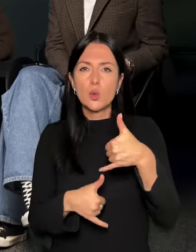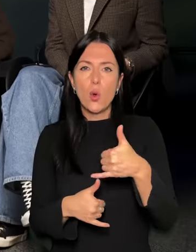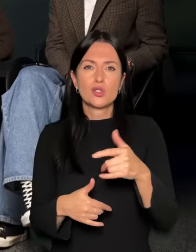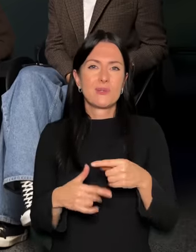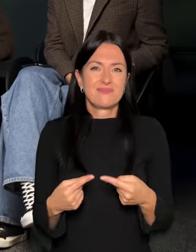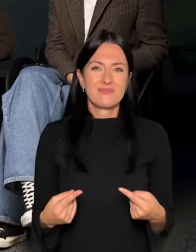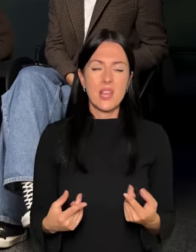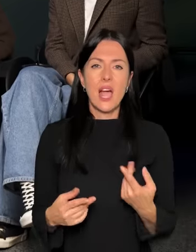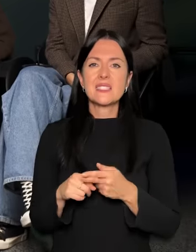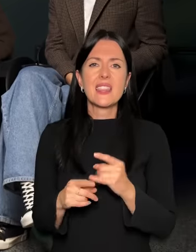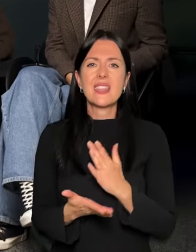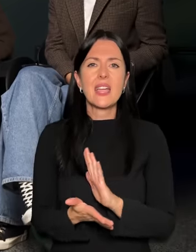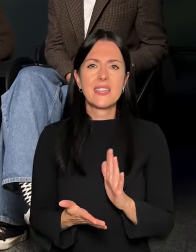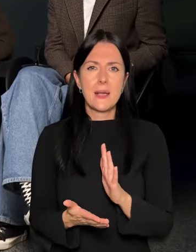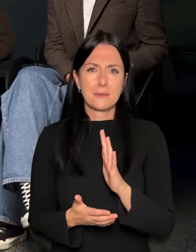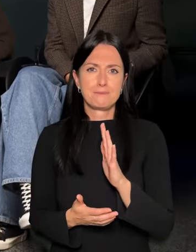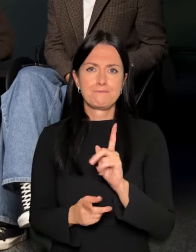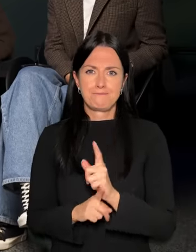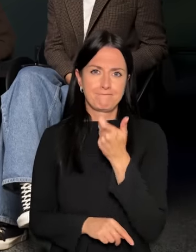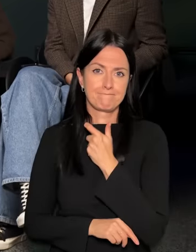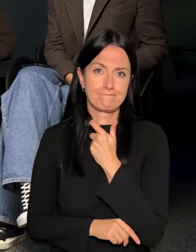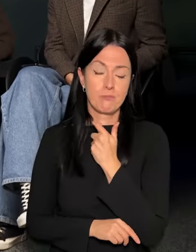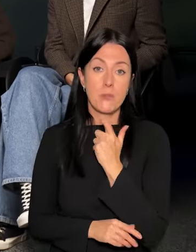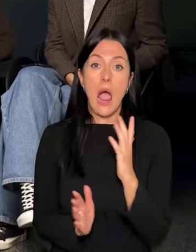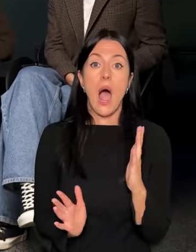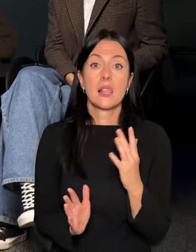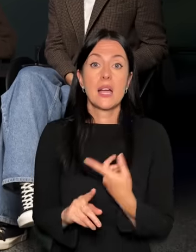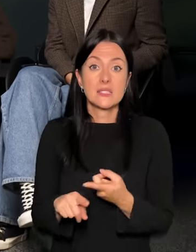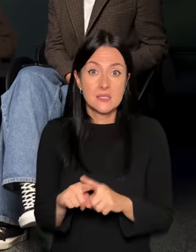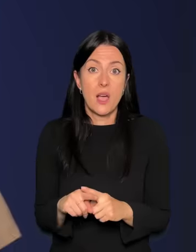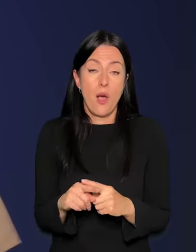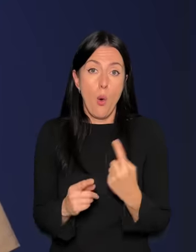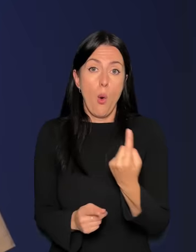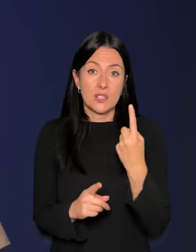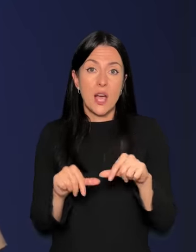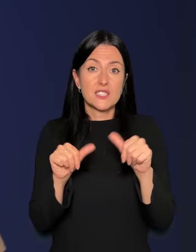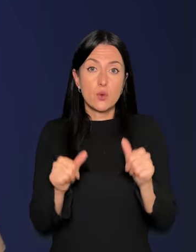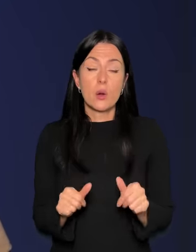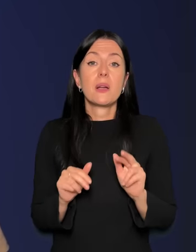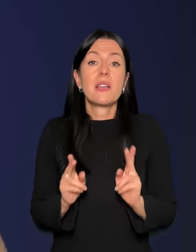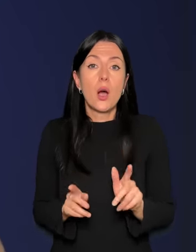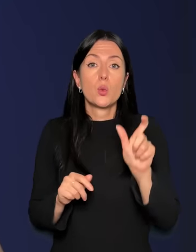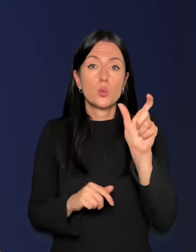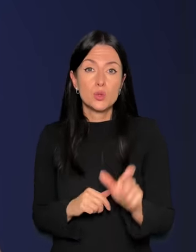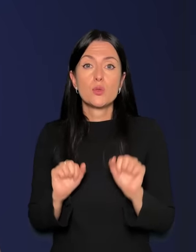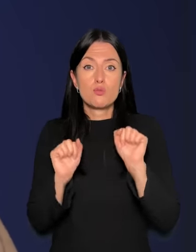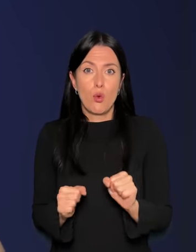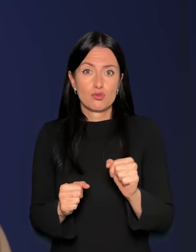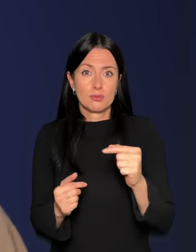height, or anything like that. It's not the most tactful way, but it's one of the forms in which people